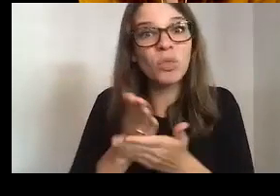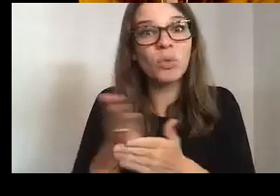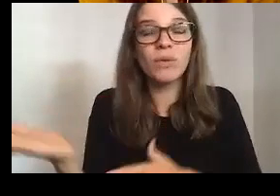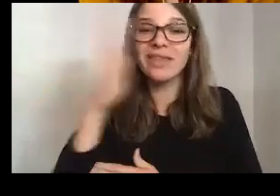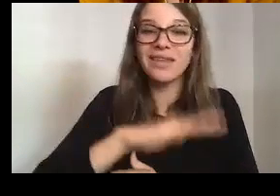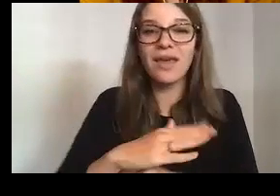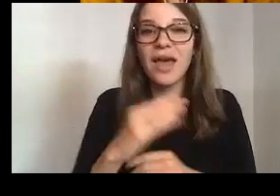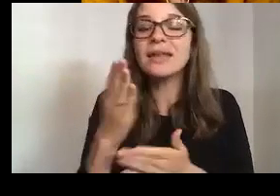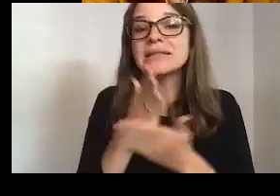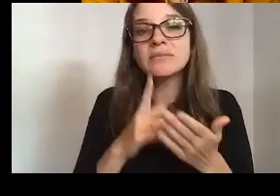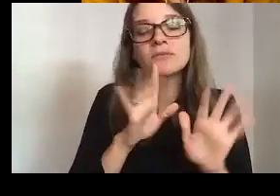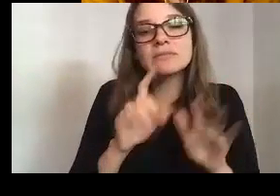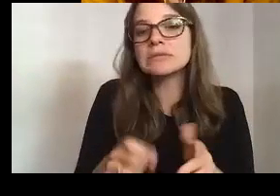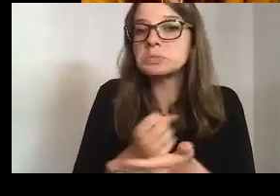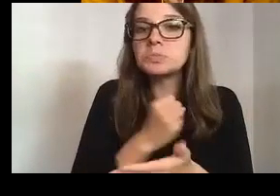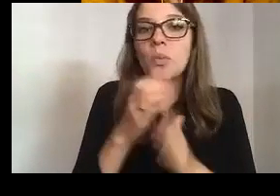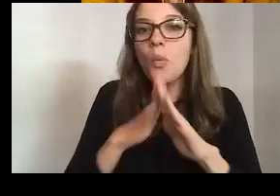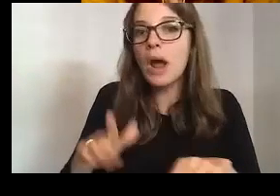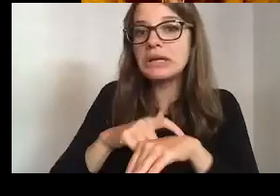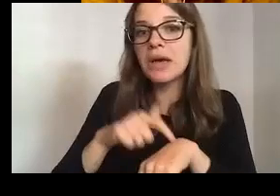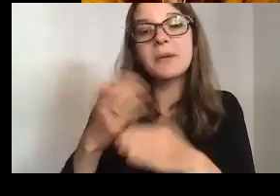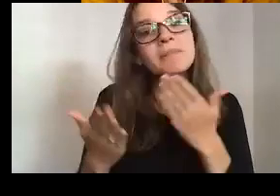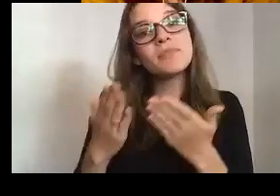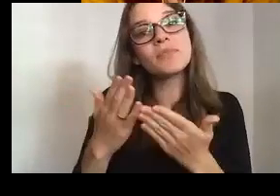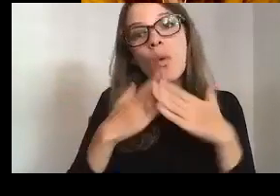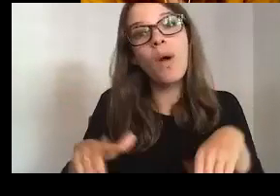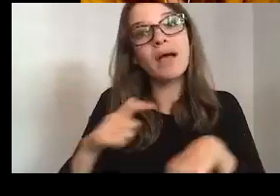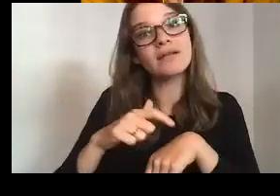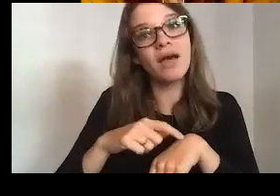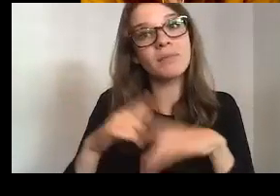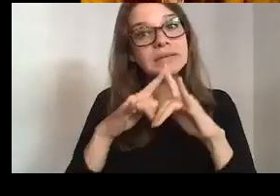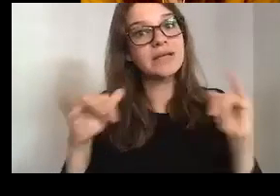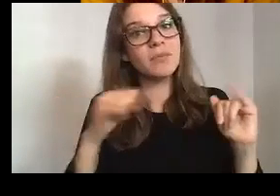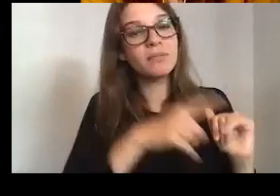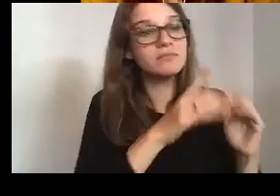quiet time whether that's taking quiet time when your child does carving out a space for yourself